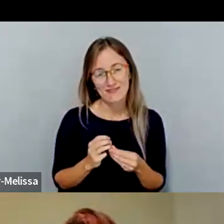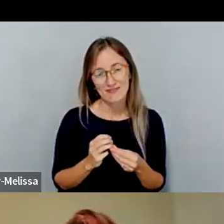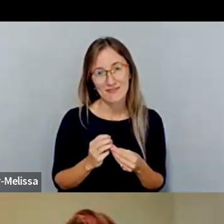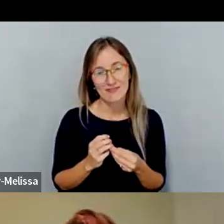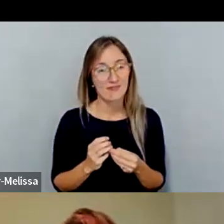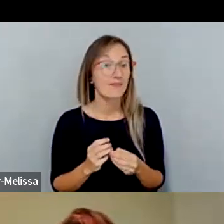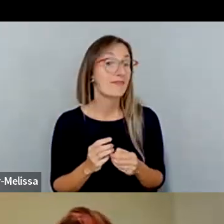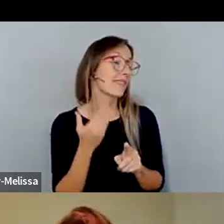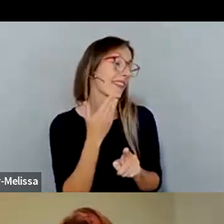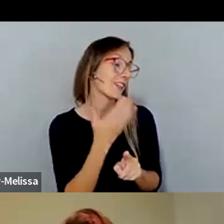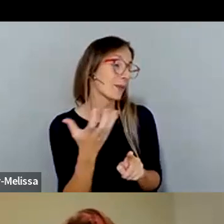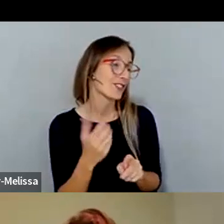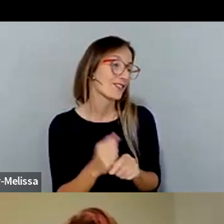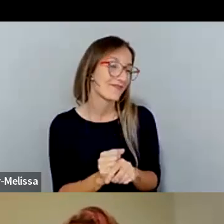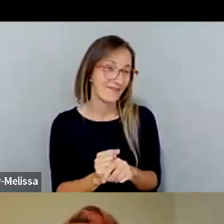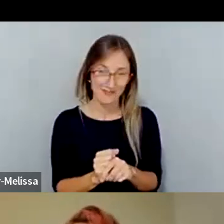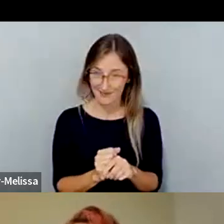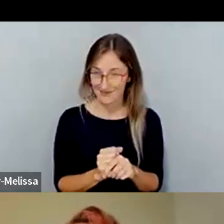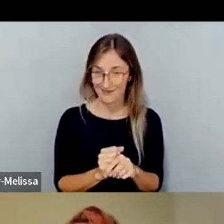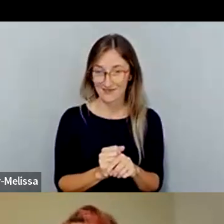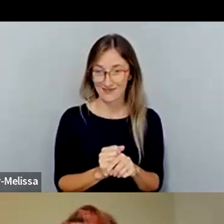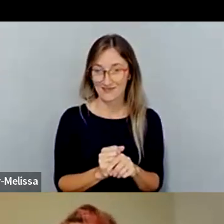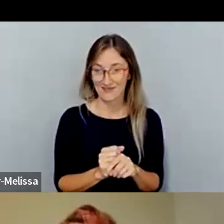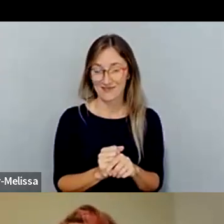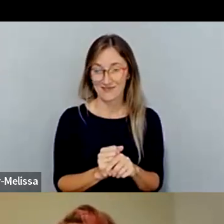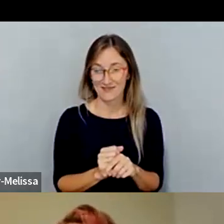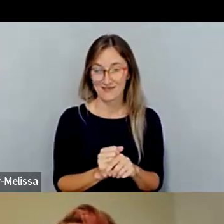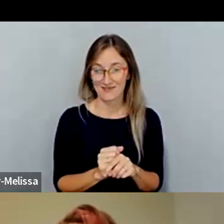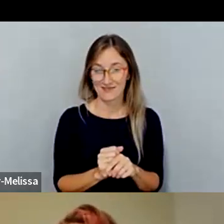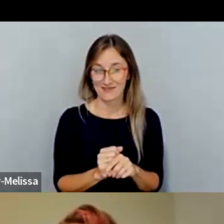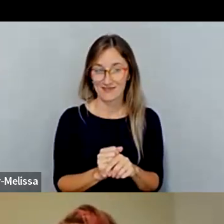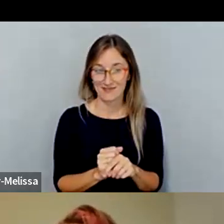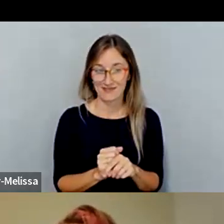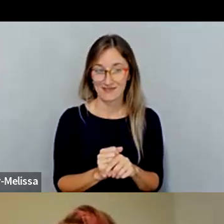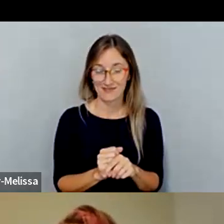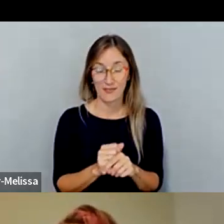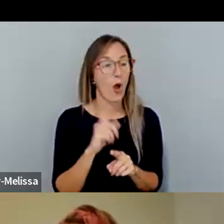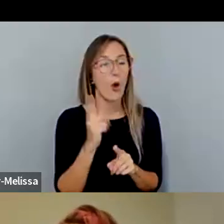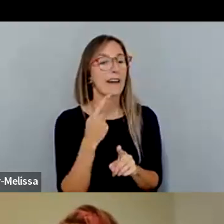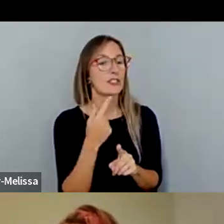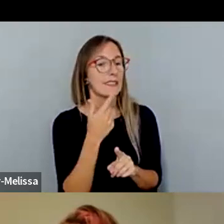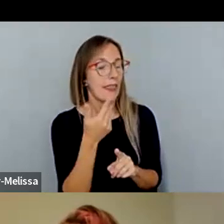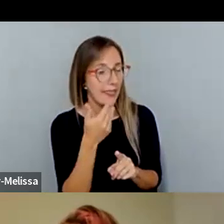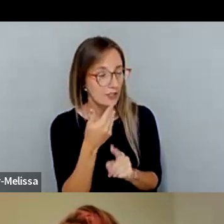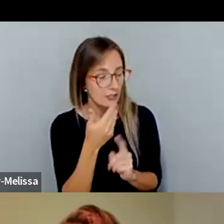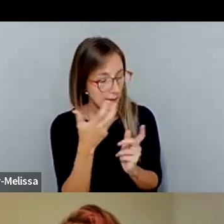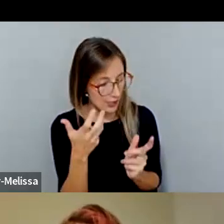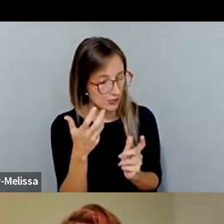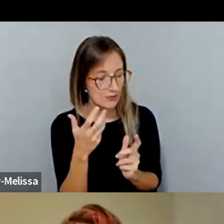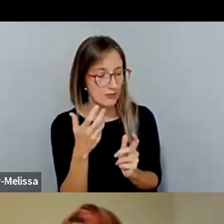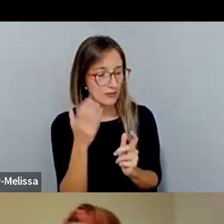design and a lot simpler and more easily understood.